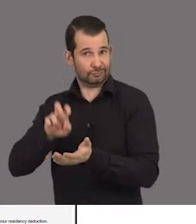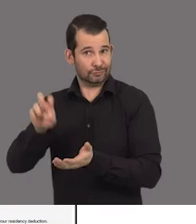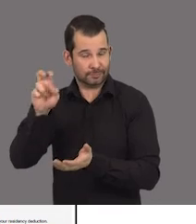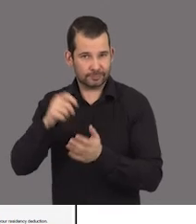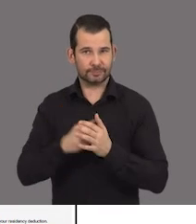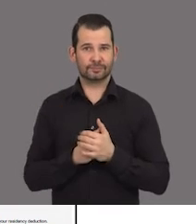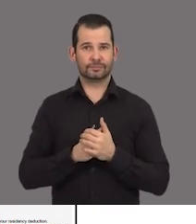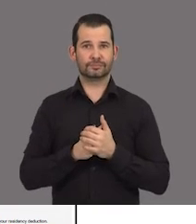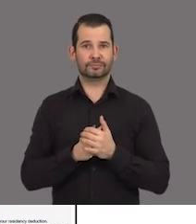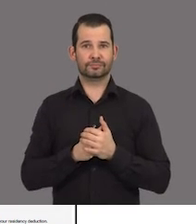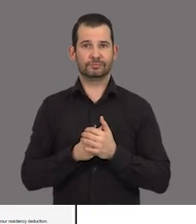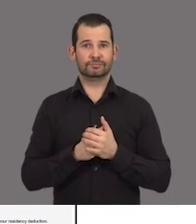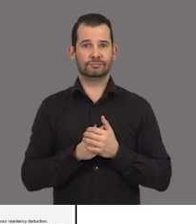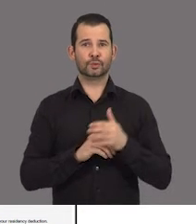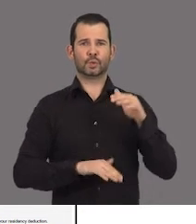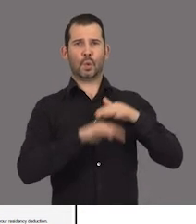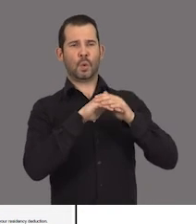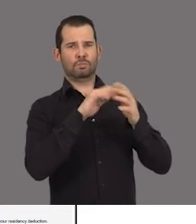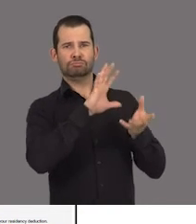the total travel expenses paid for the trip;